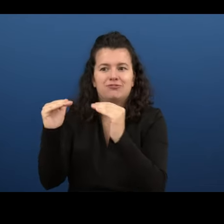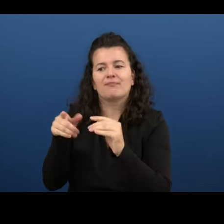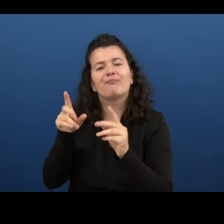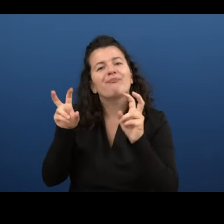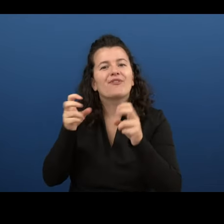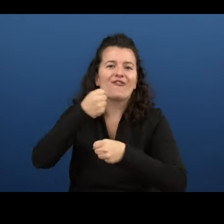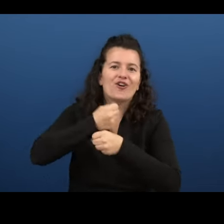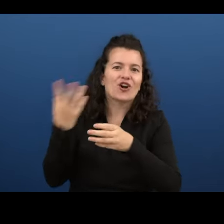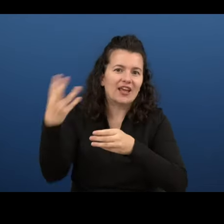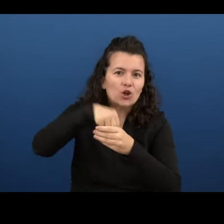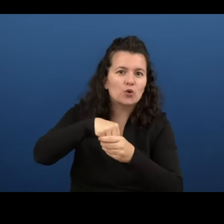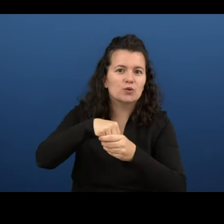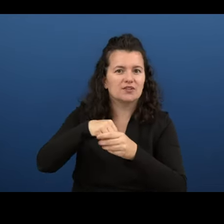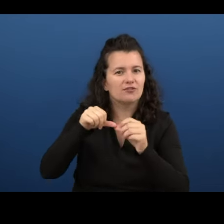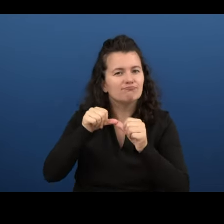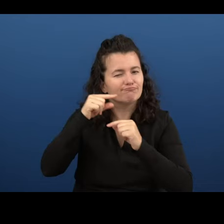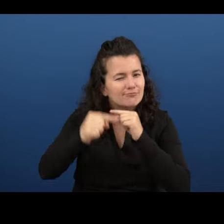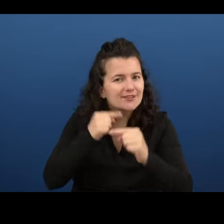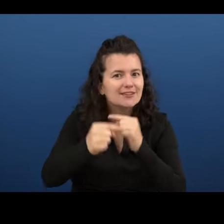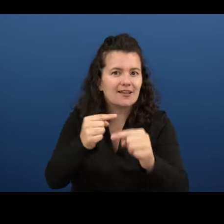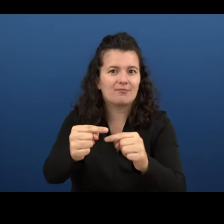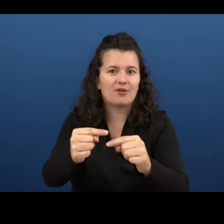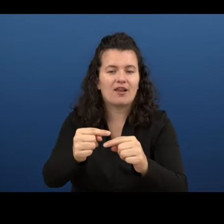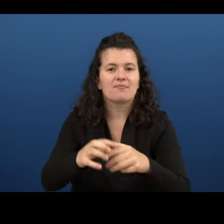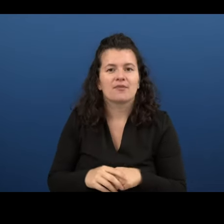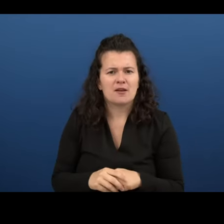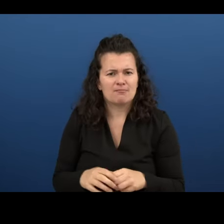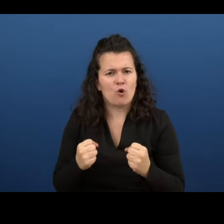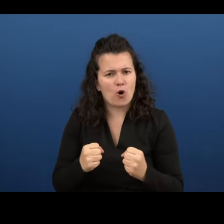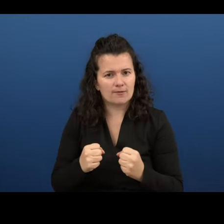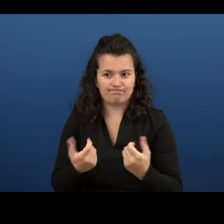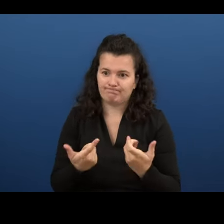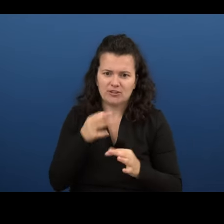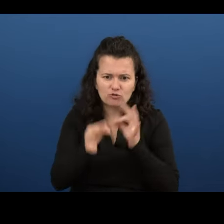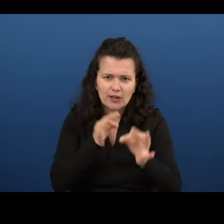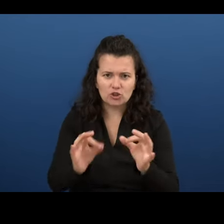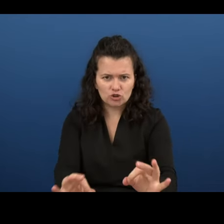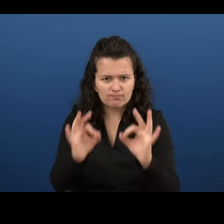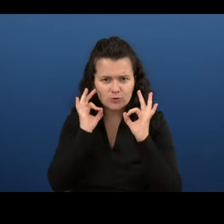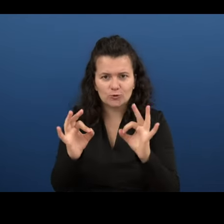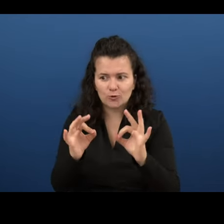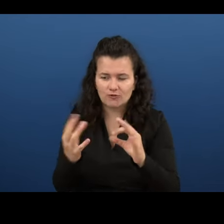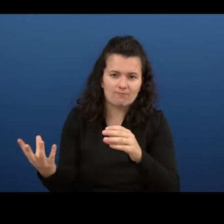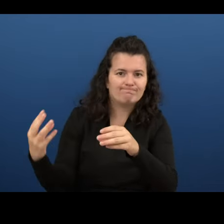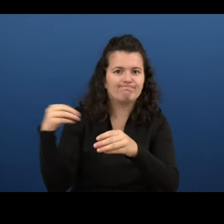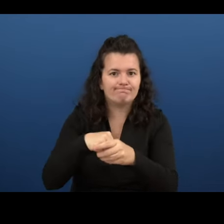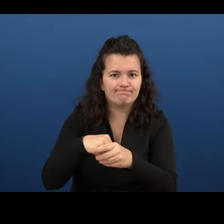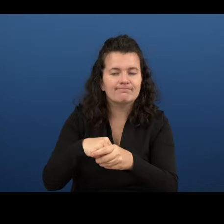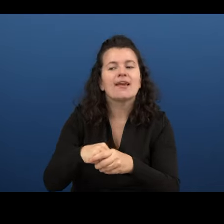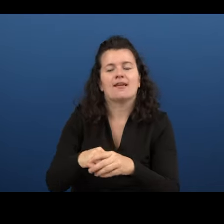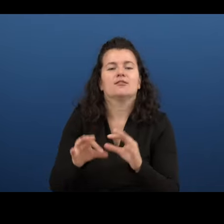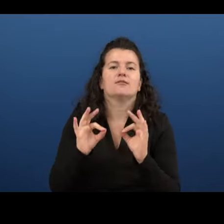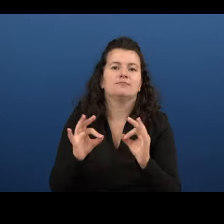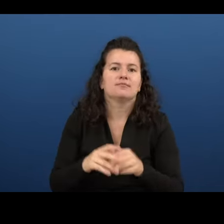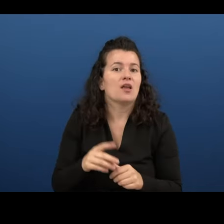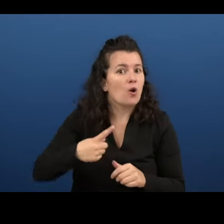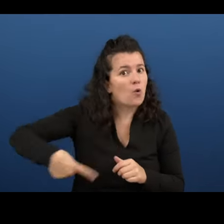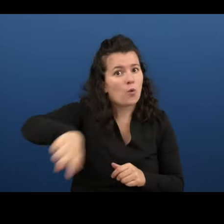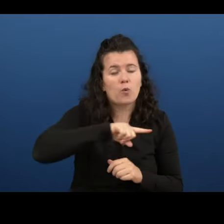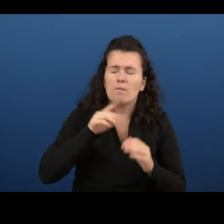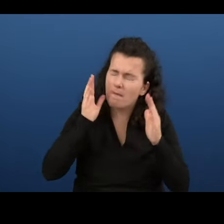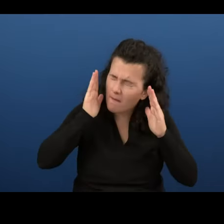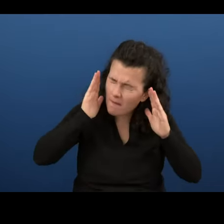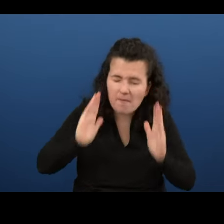and resilient recovery strategies. We must commit. I repeat, we must commit to a disability